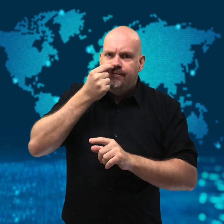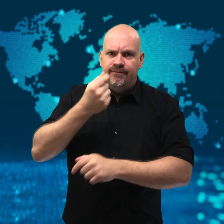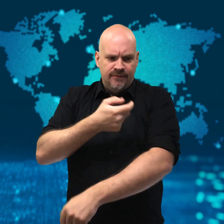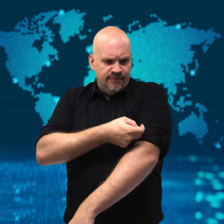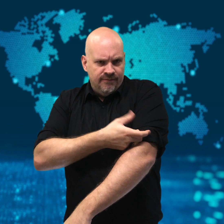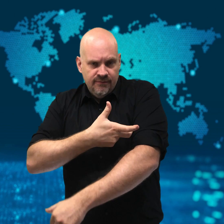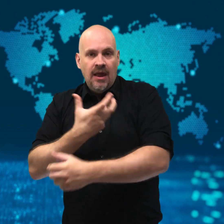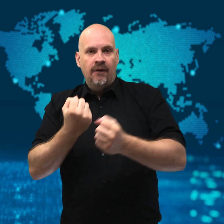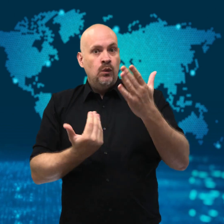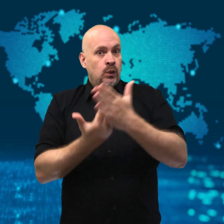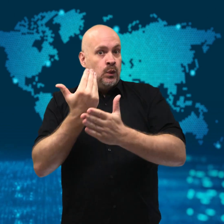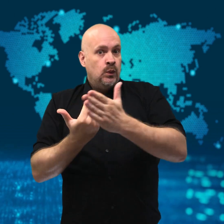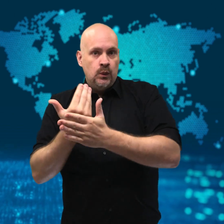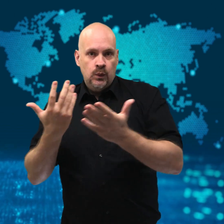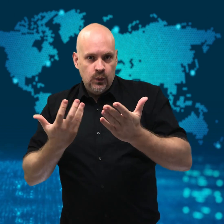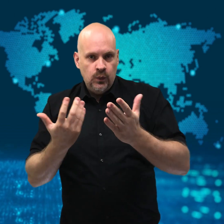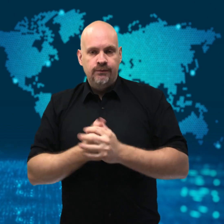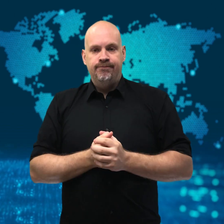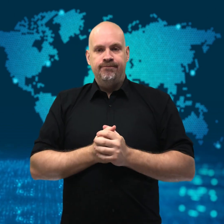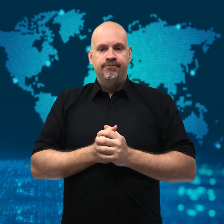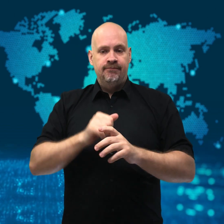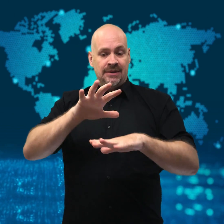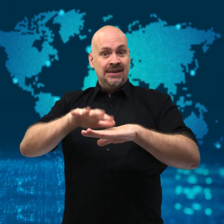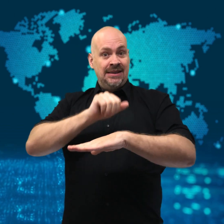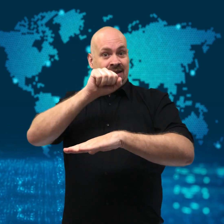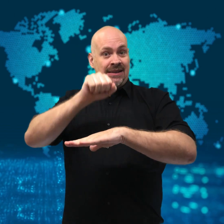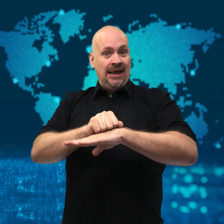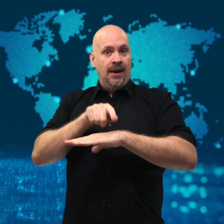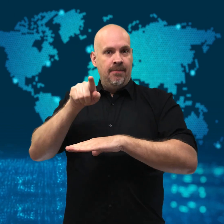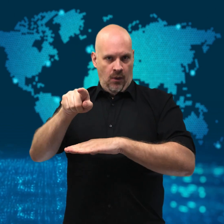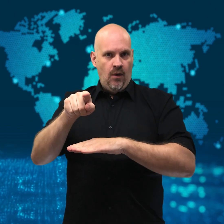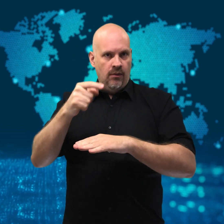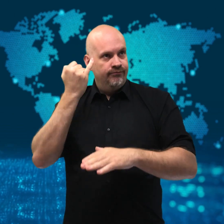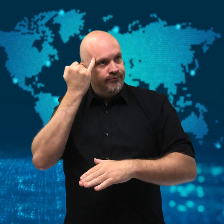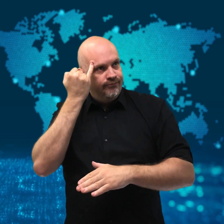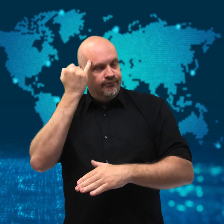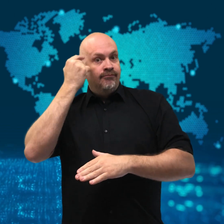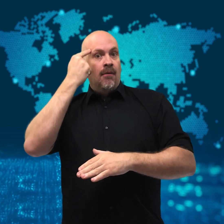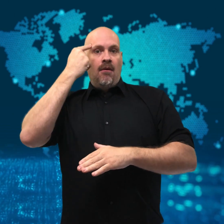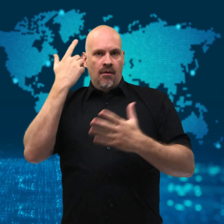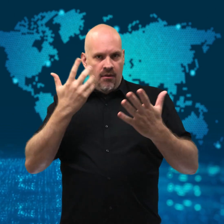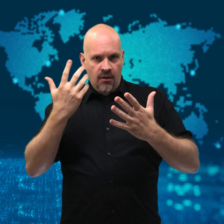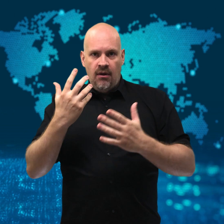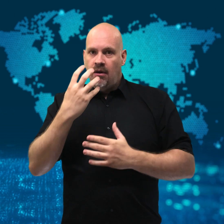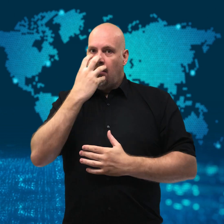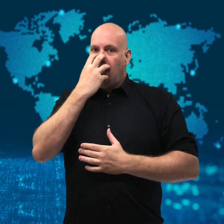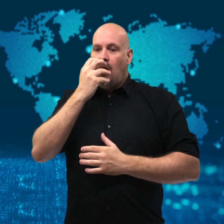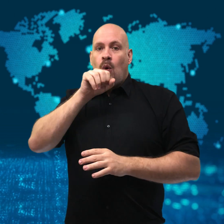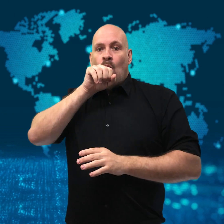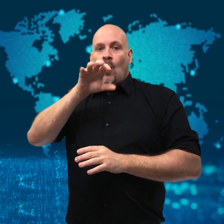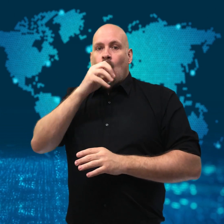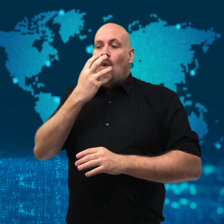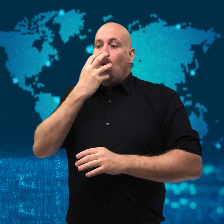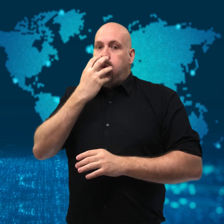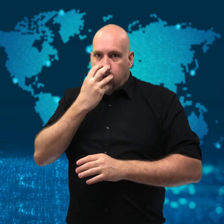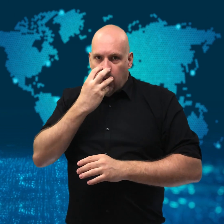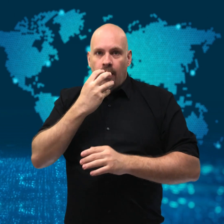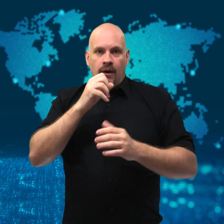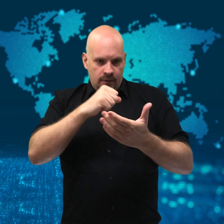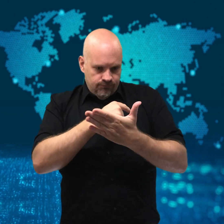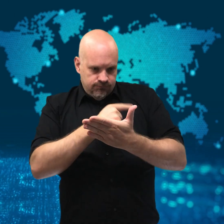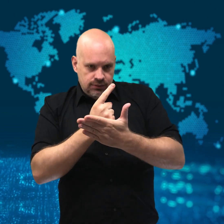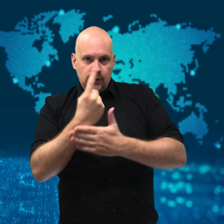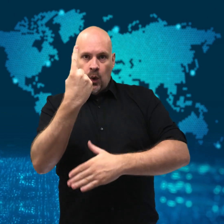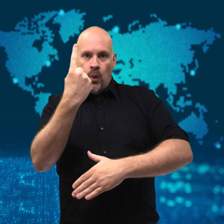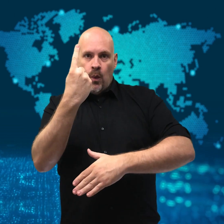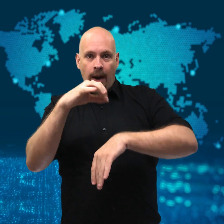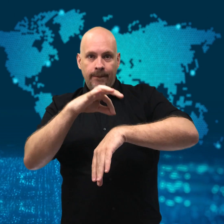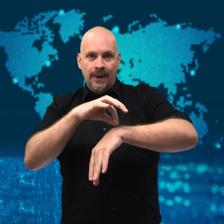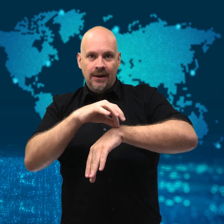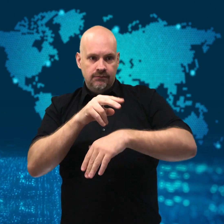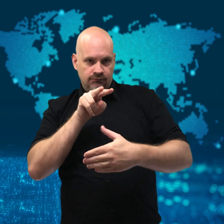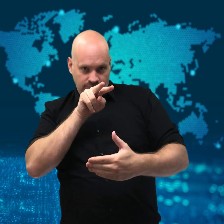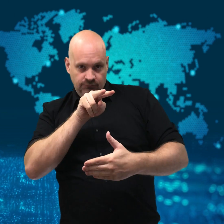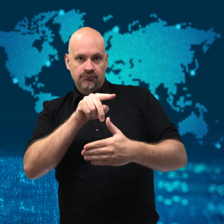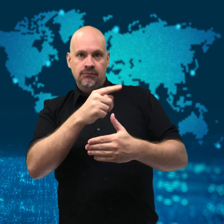The test works like a breathalyzer used by police suspecting a drunk driver,